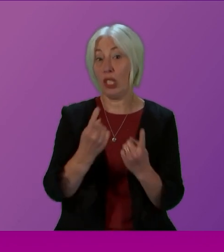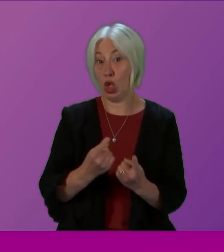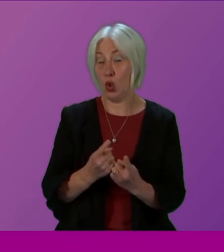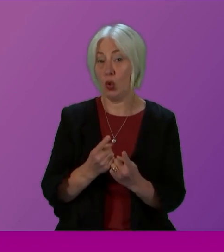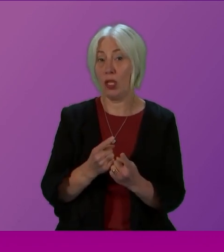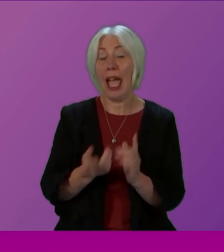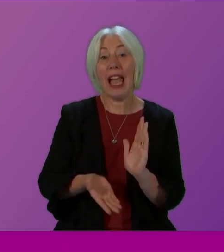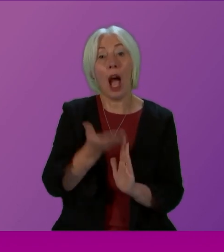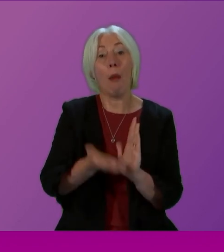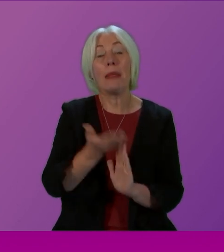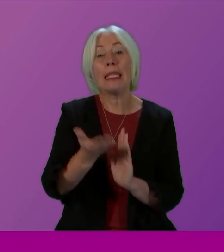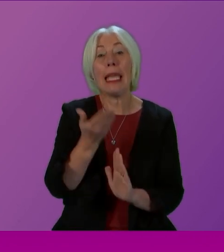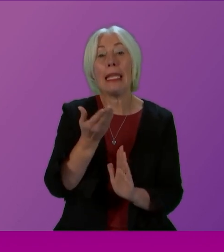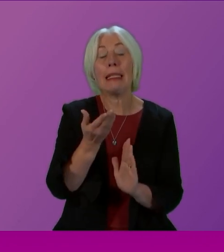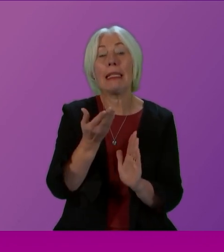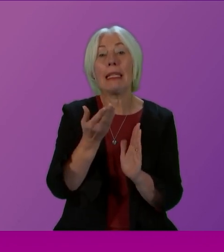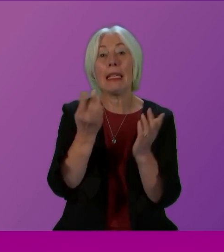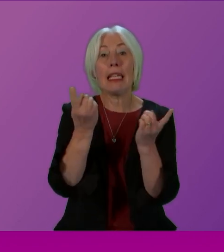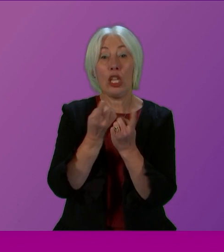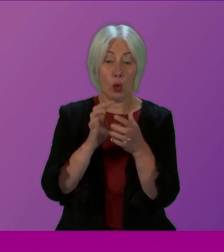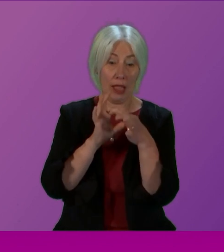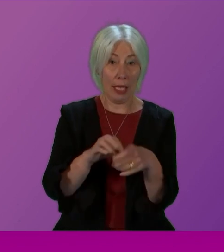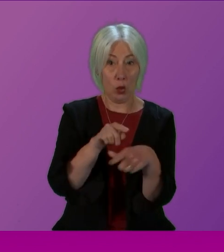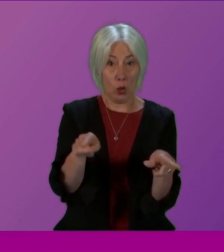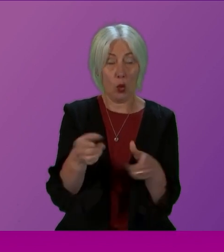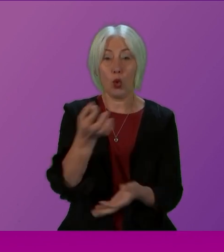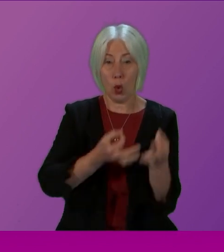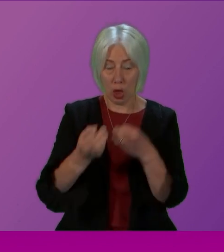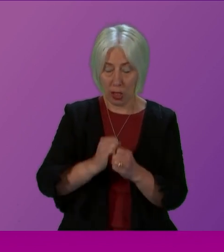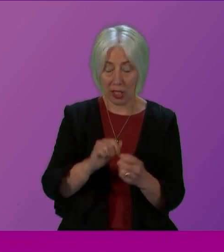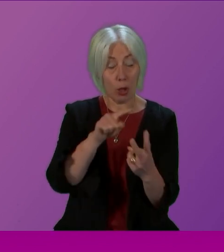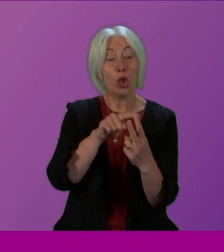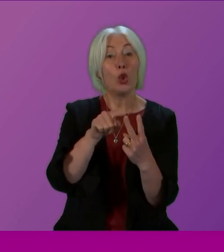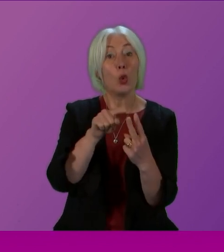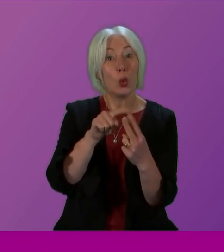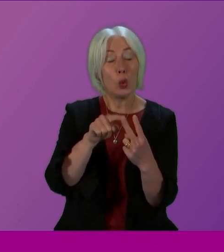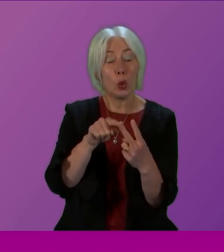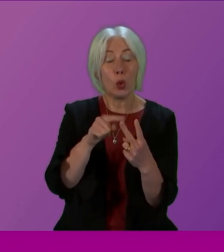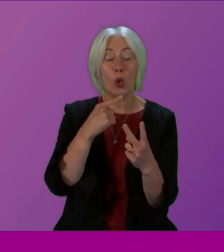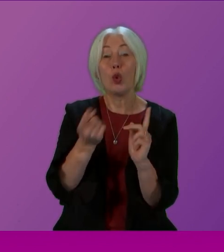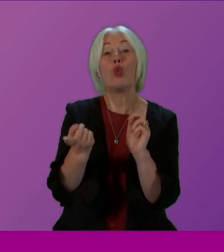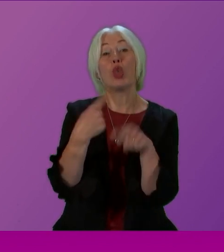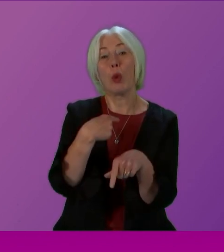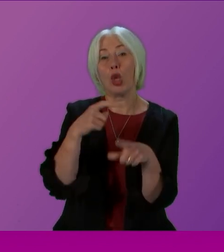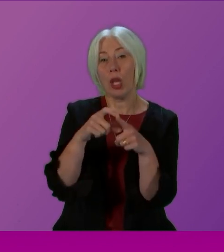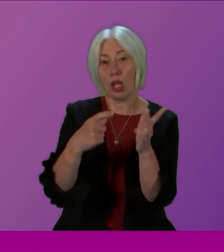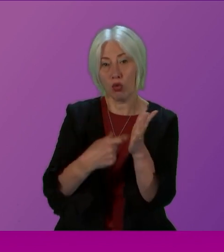of some of them. There are two issues to address in response to Douglas Ross’s question.